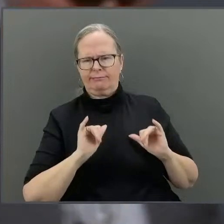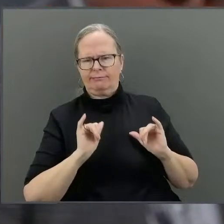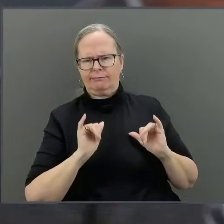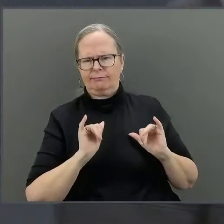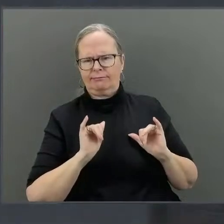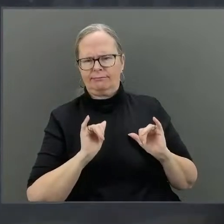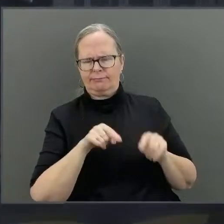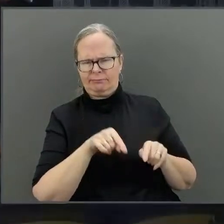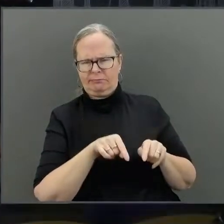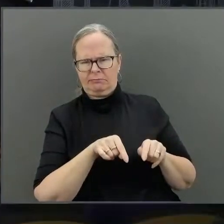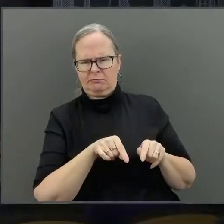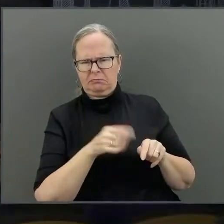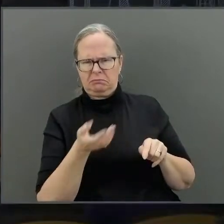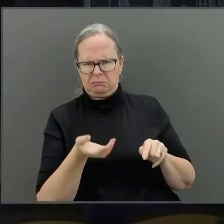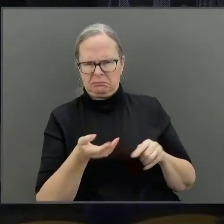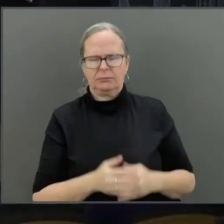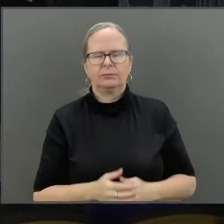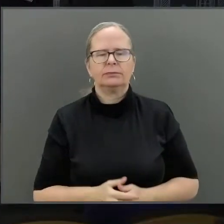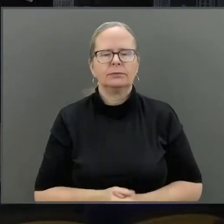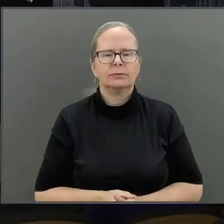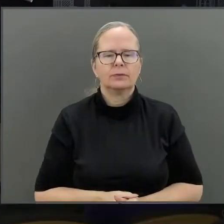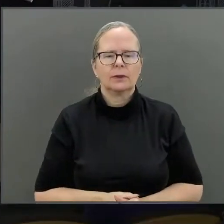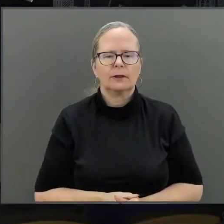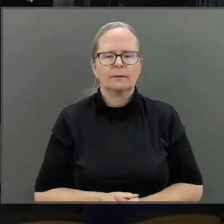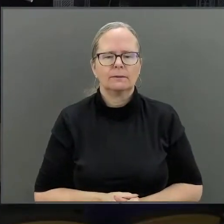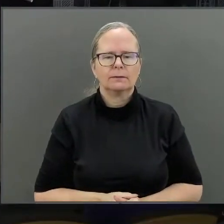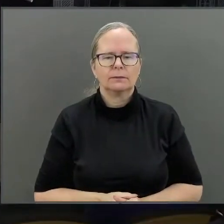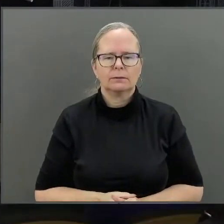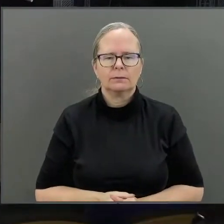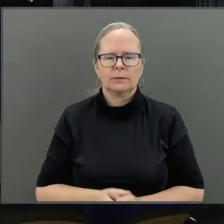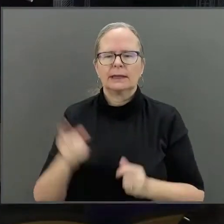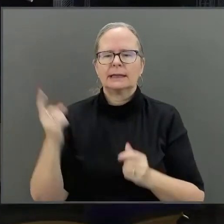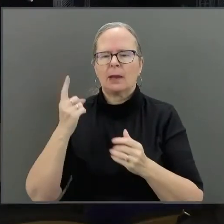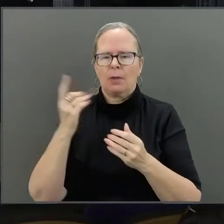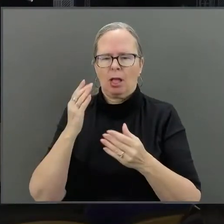all we have time for today thank you very much for the job you do we will see you tomorrow at